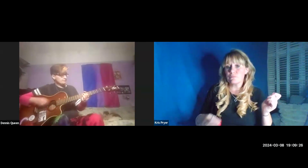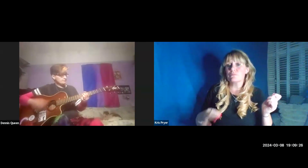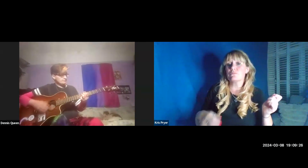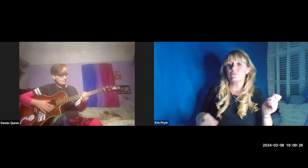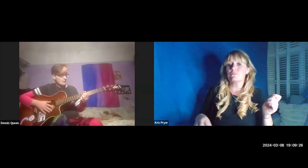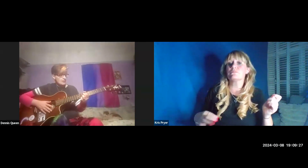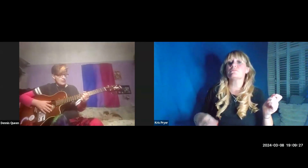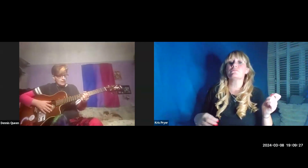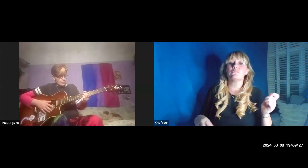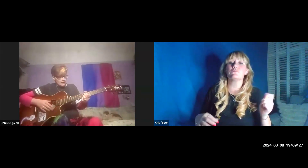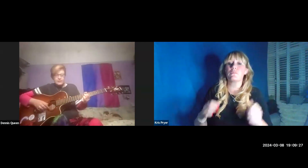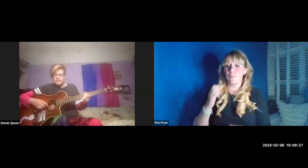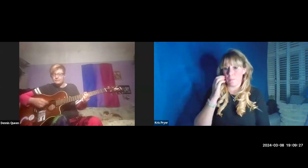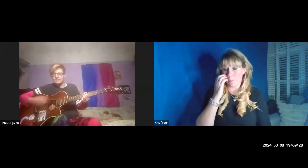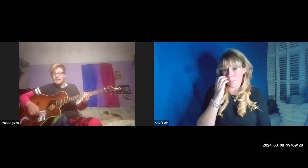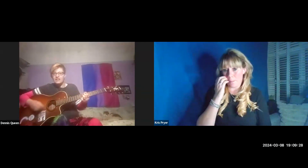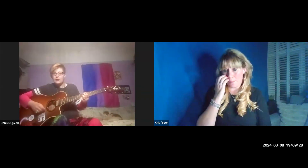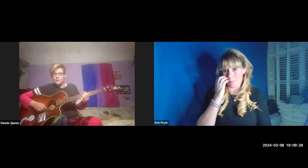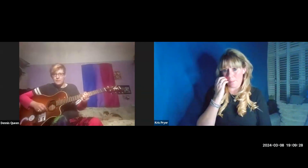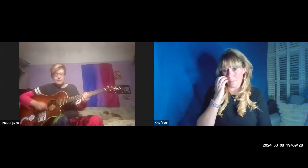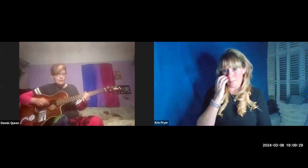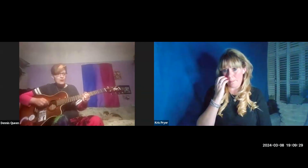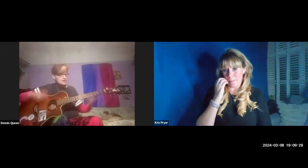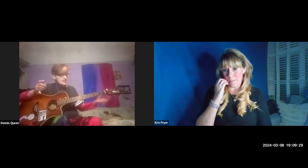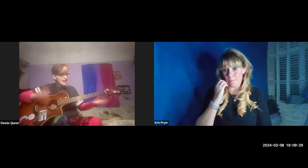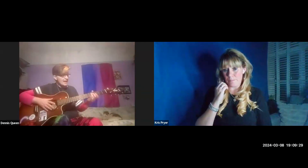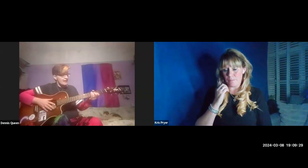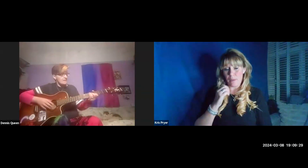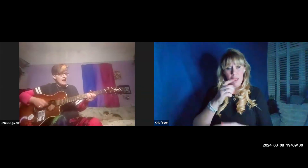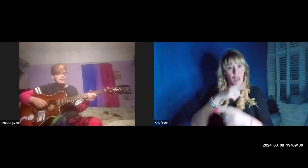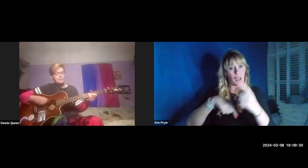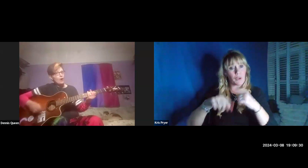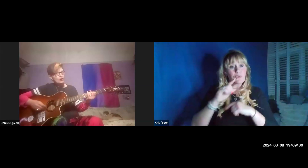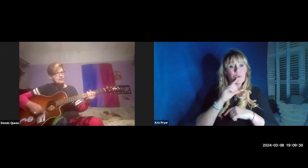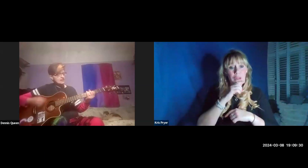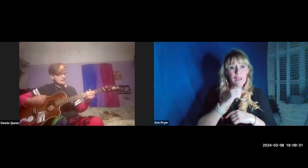to the people who tell us